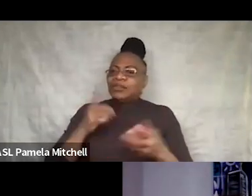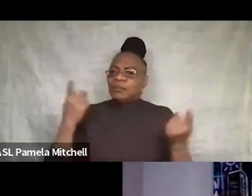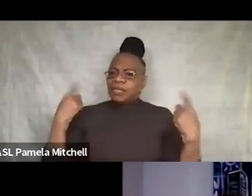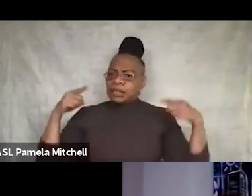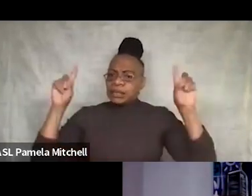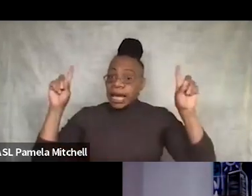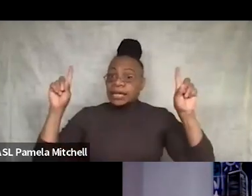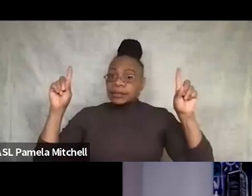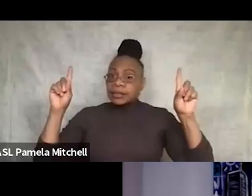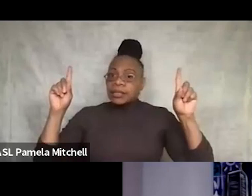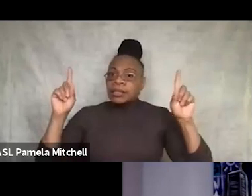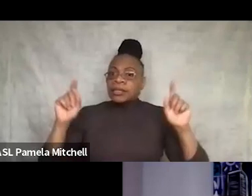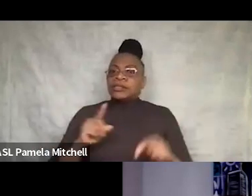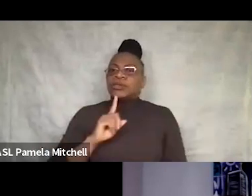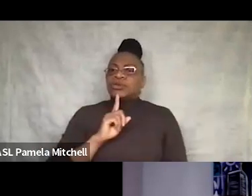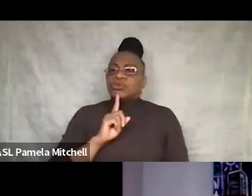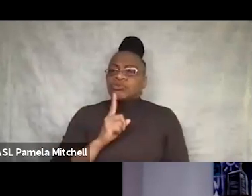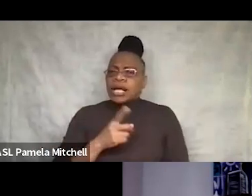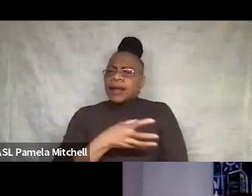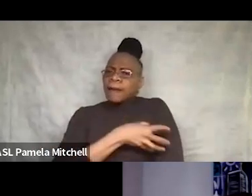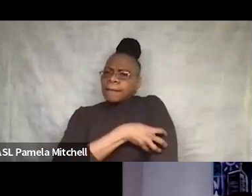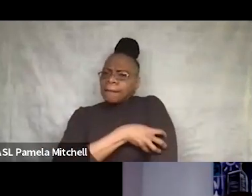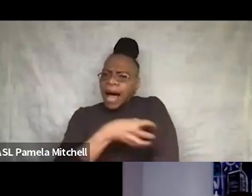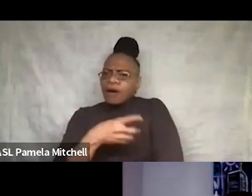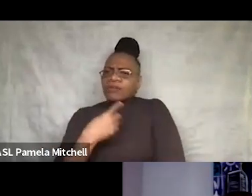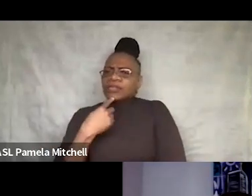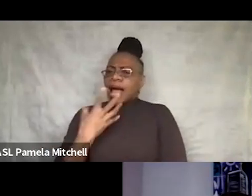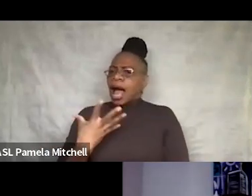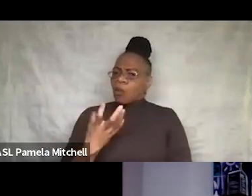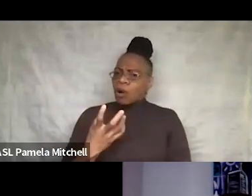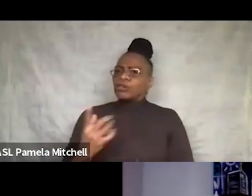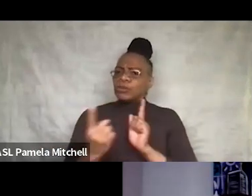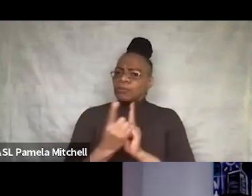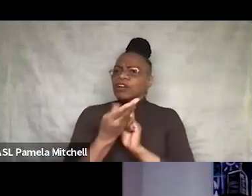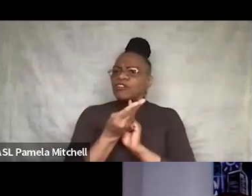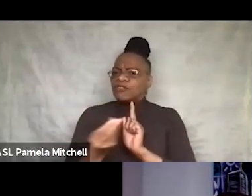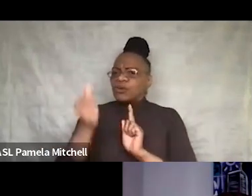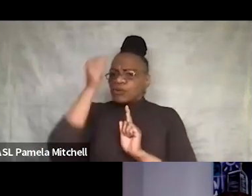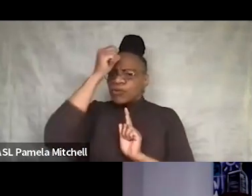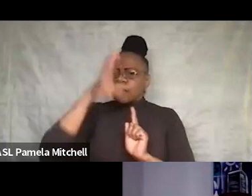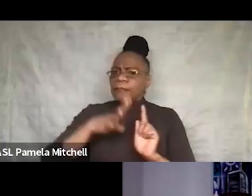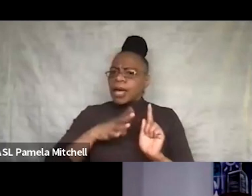And so, it's very powerful to say, "I want you to meet some men who work here, and they've all lived here,